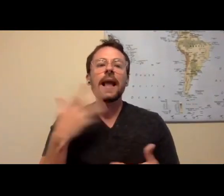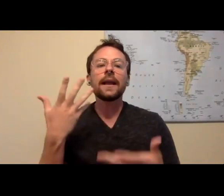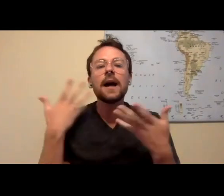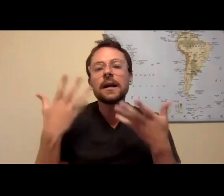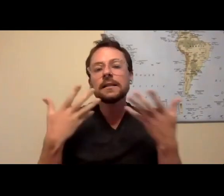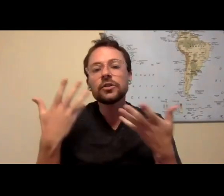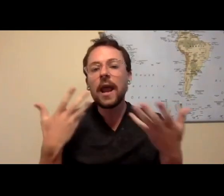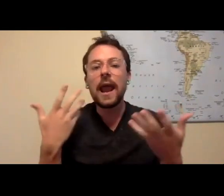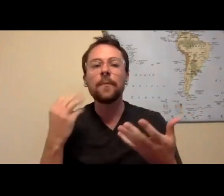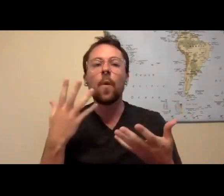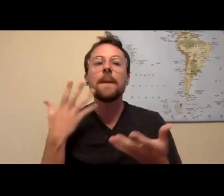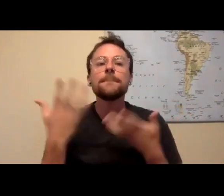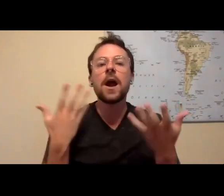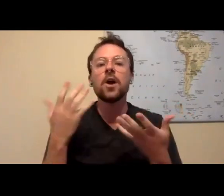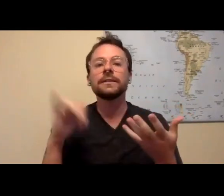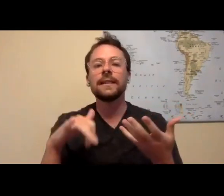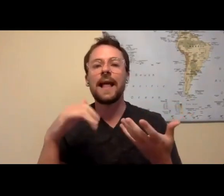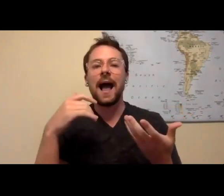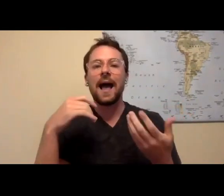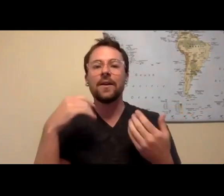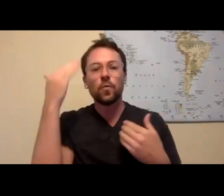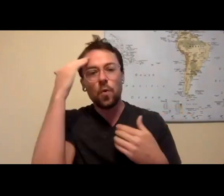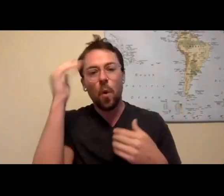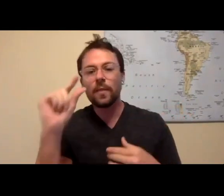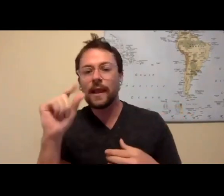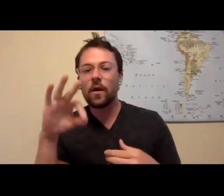myself too.